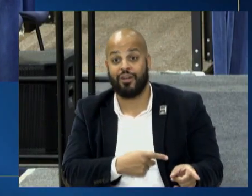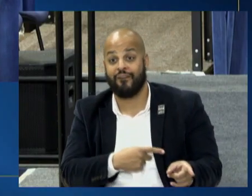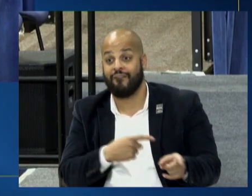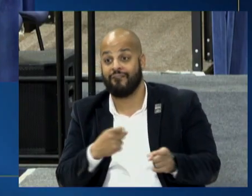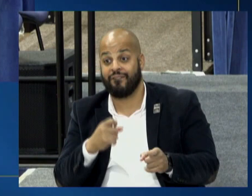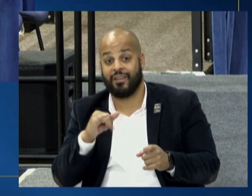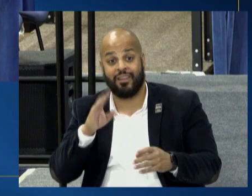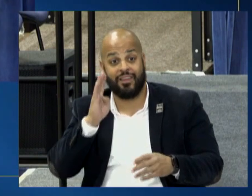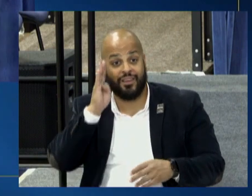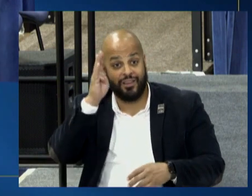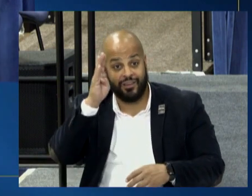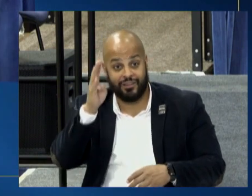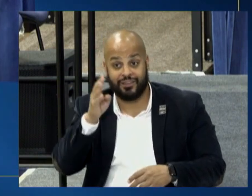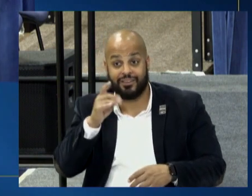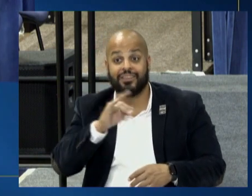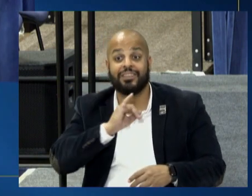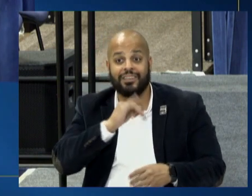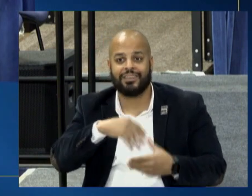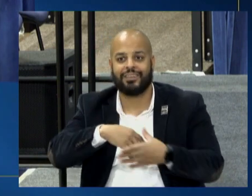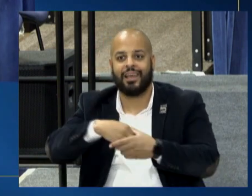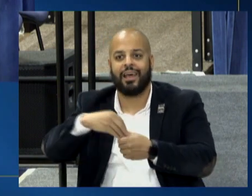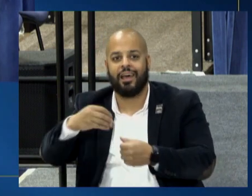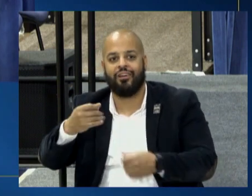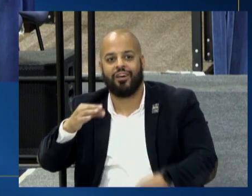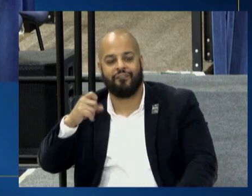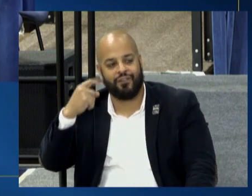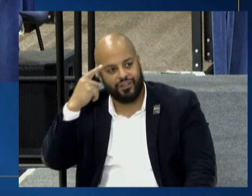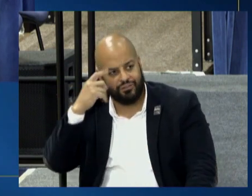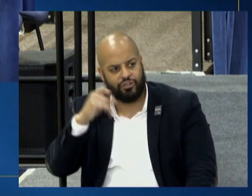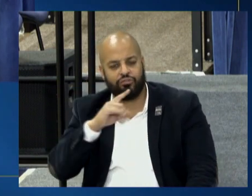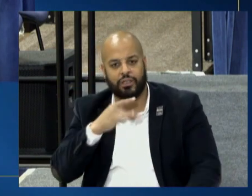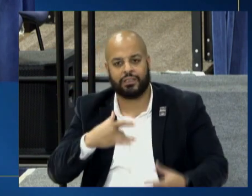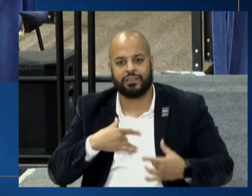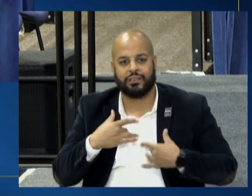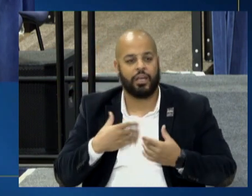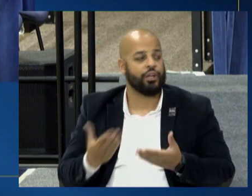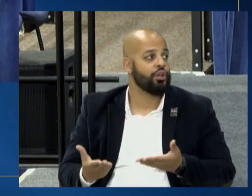is outside of government . And so, really excited to bring up now our co-host